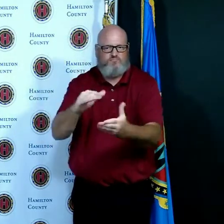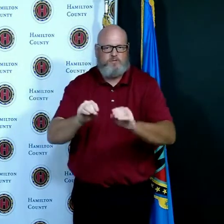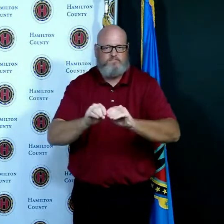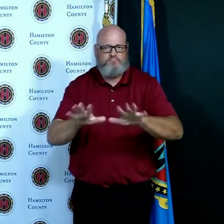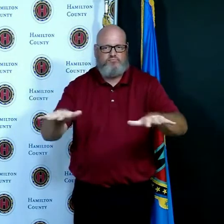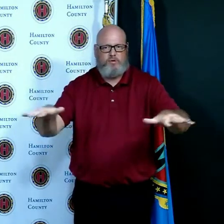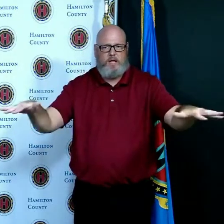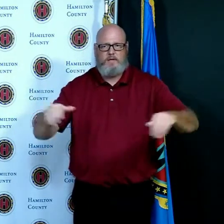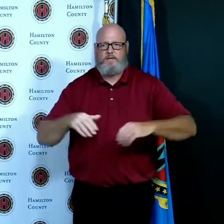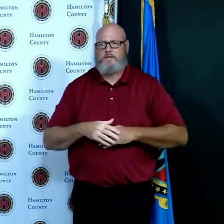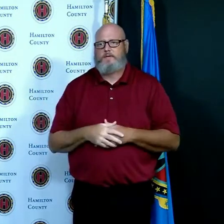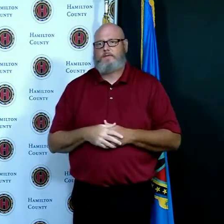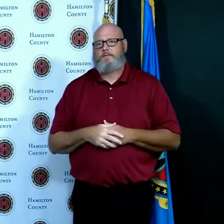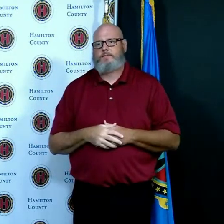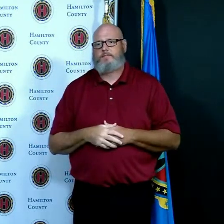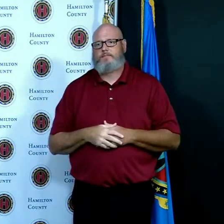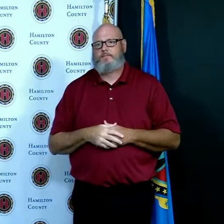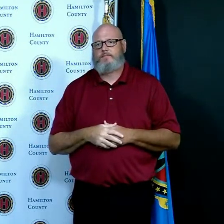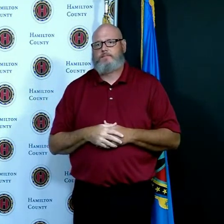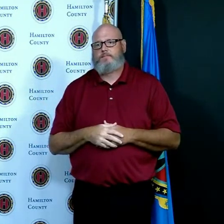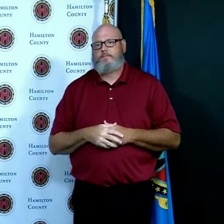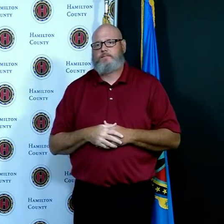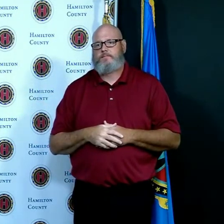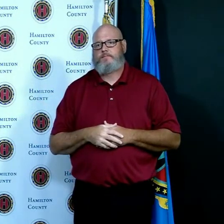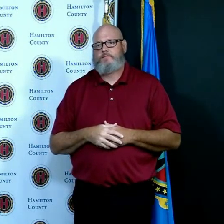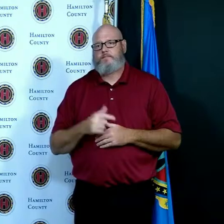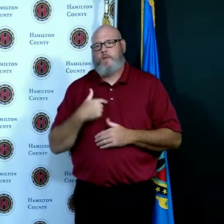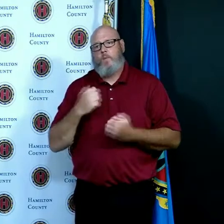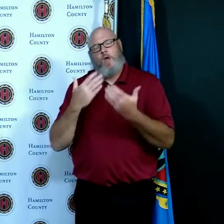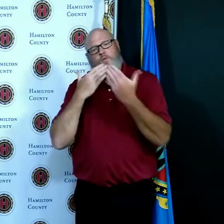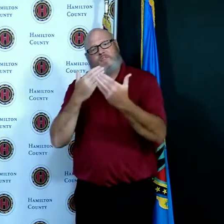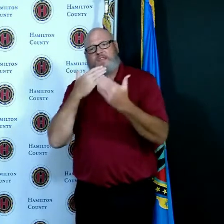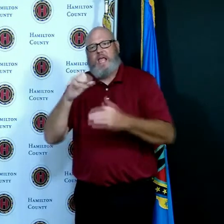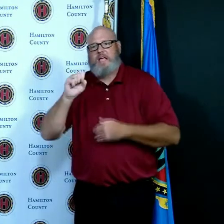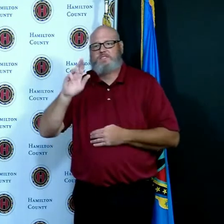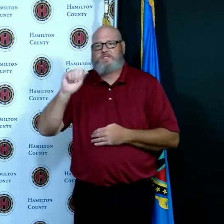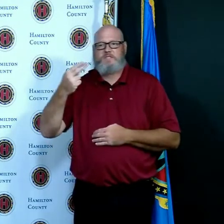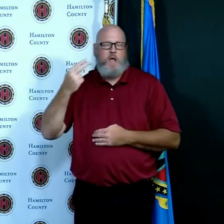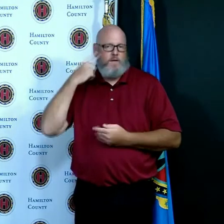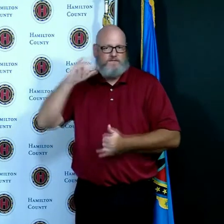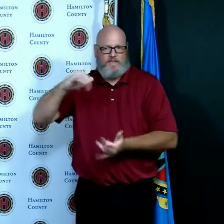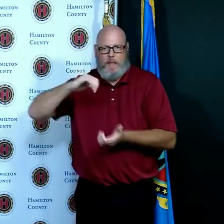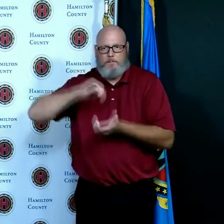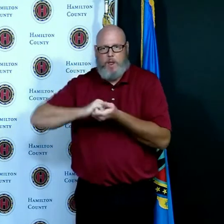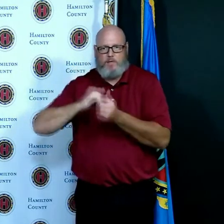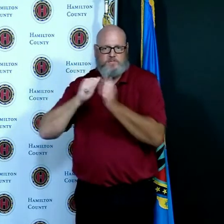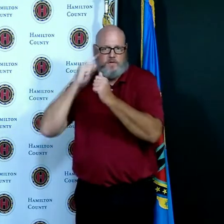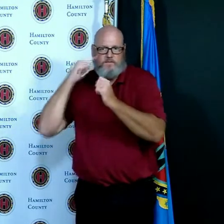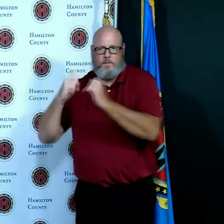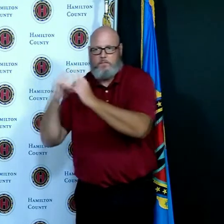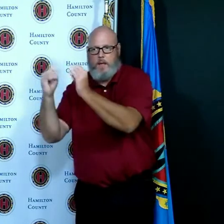so thank you to Sarah on the Health Collab for being our partners in this and as always for Greg Kesterman and kind of leading the way on how to to